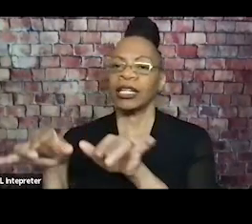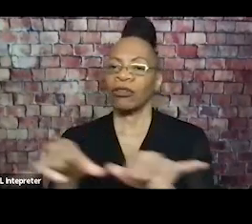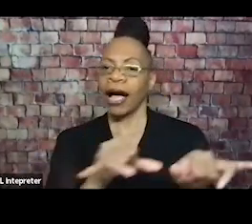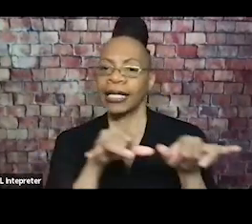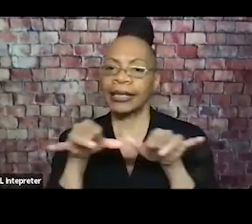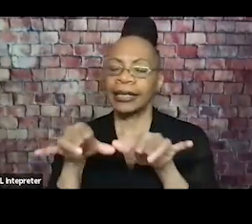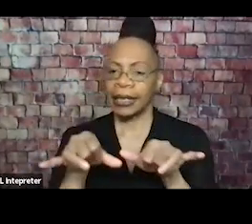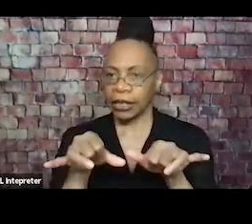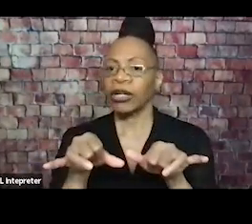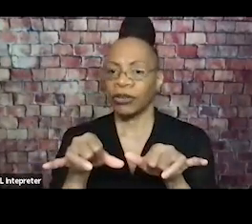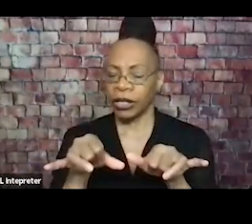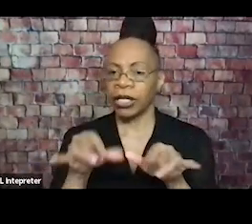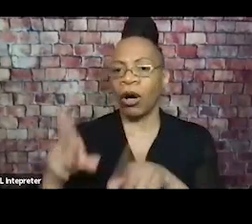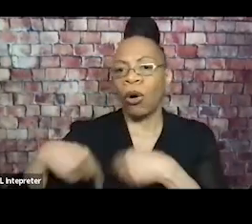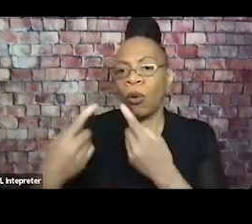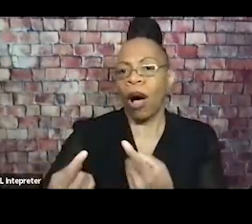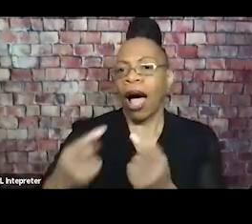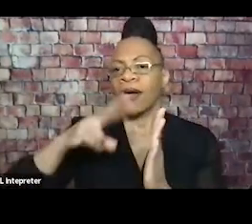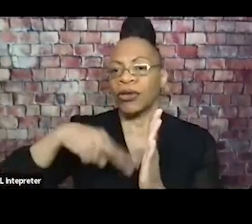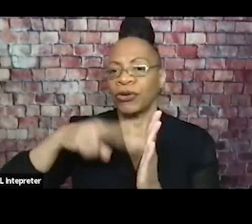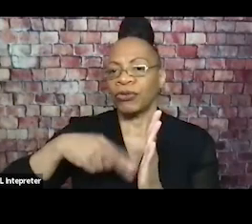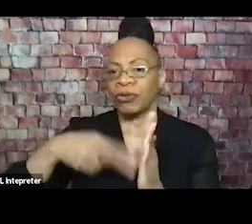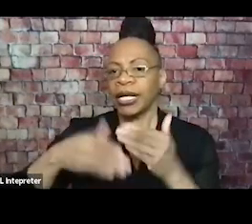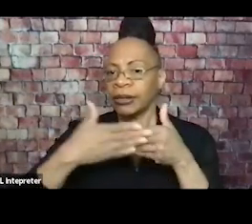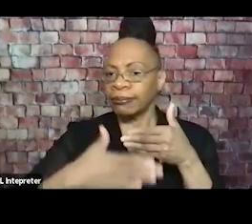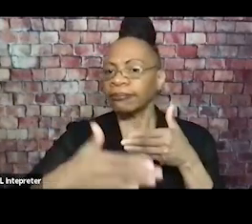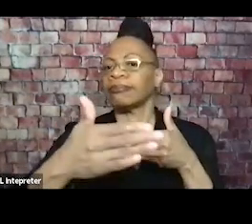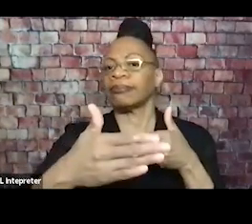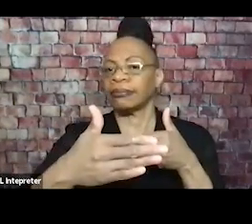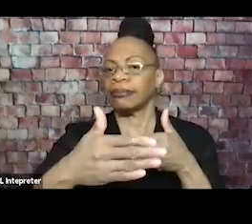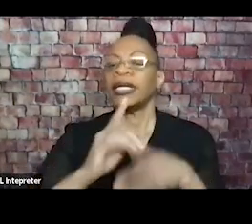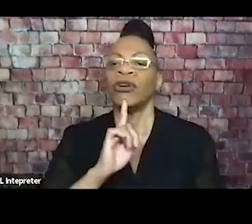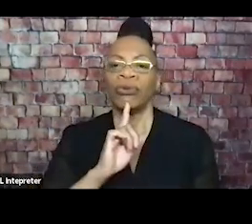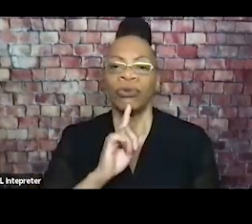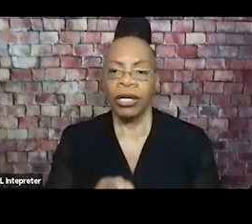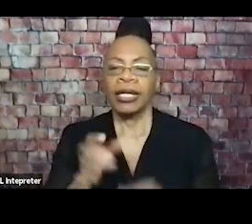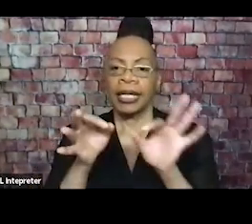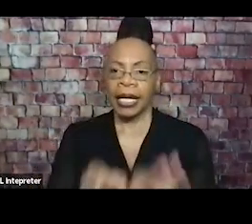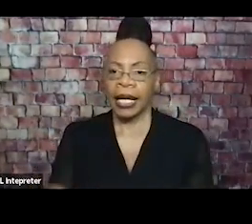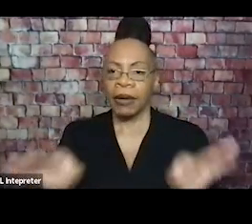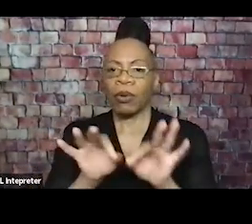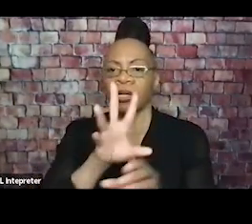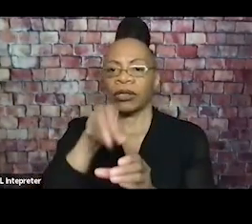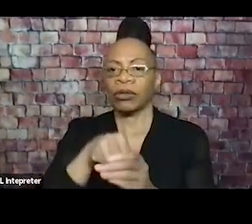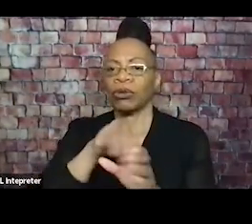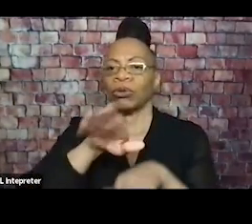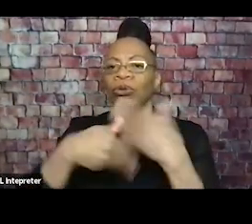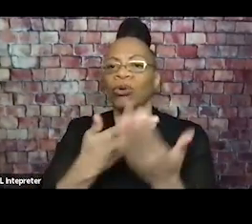as they read the rest of the report. So it's really important to include all physical and mental health diagnosis